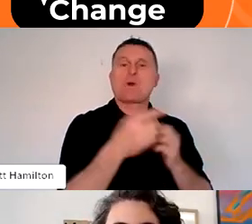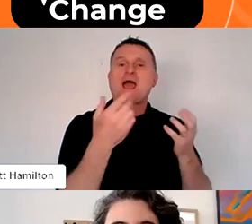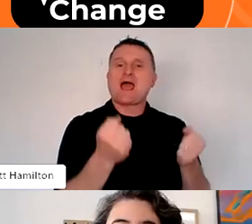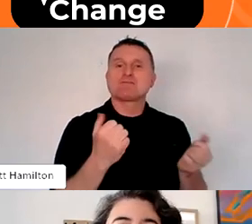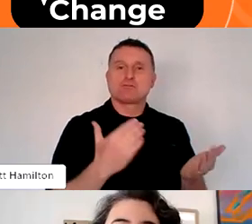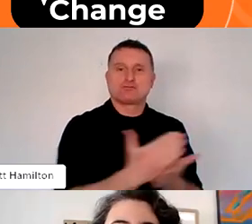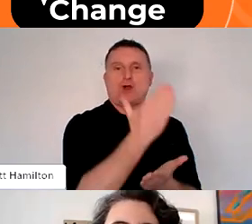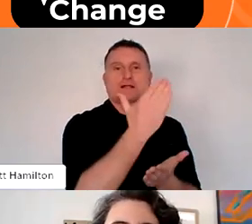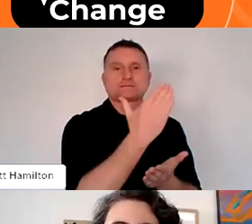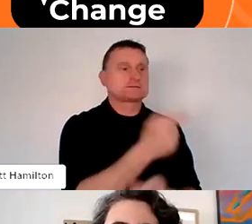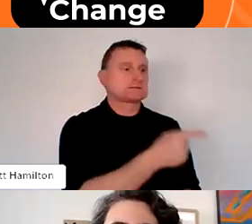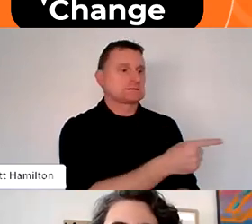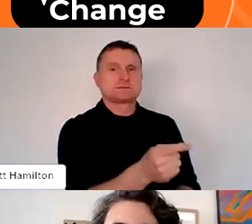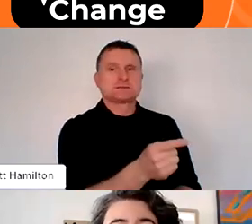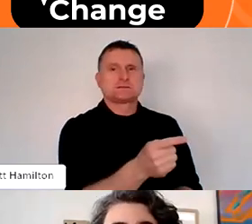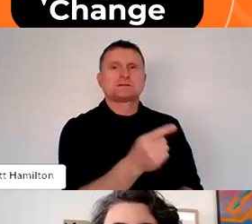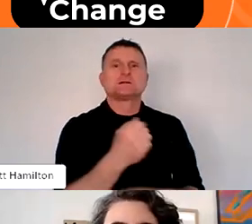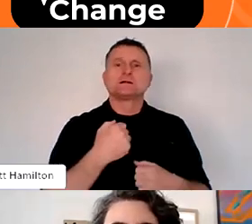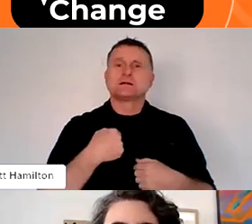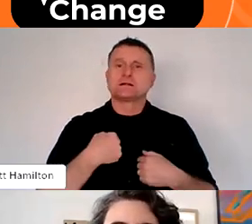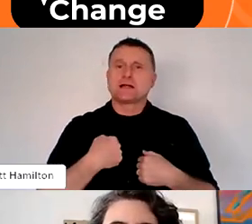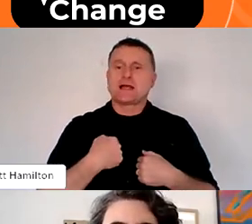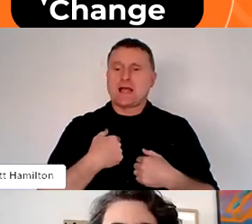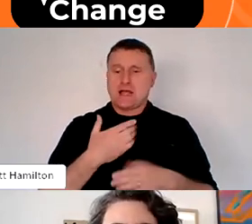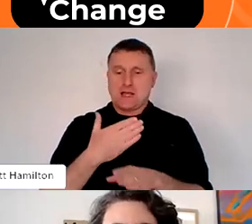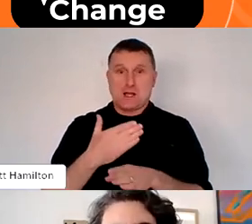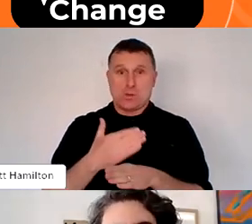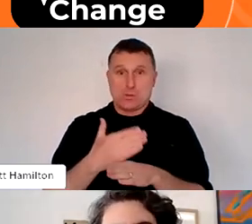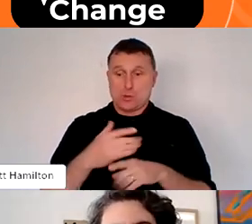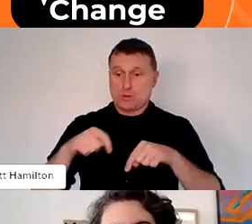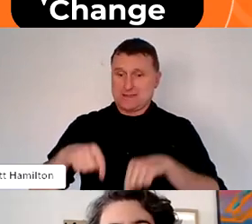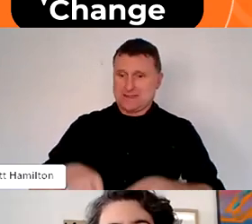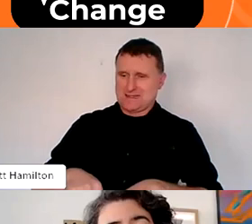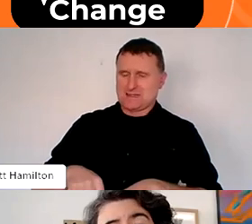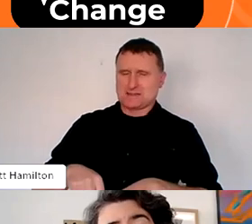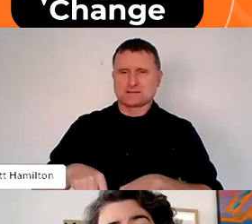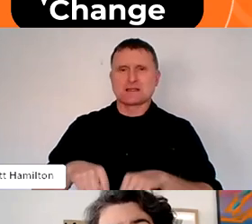and we ground our work at Mana Mokopuna Children and Young People's Commission in the Convention on